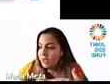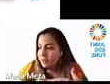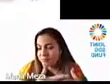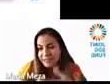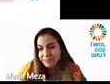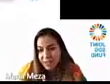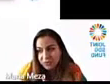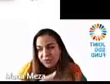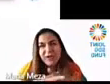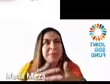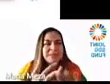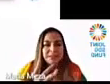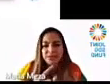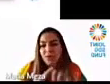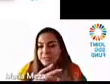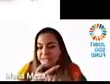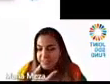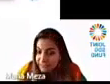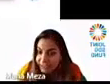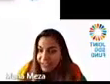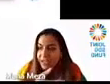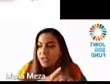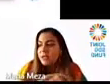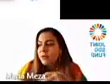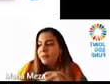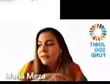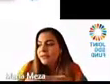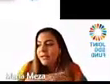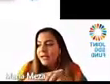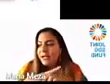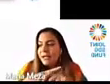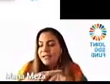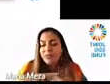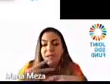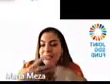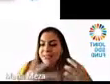of financing program or training or technical assistance from any of